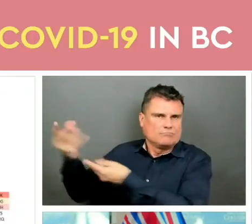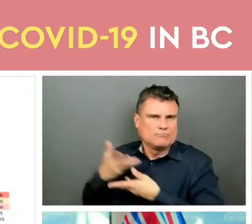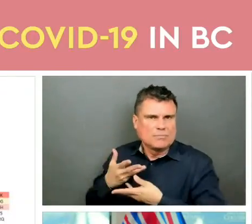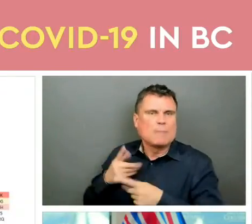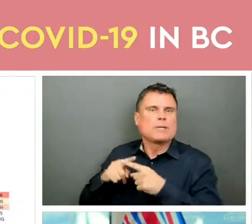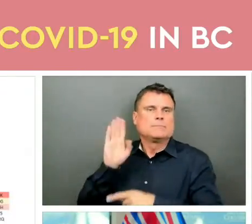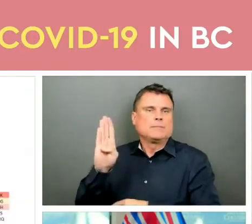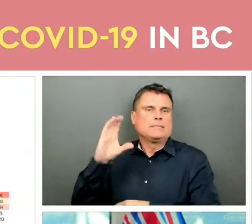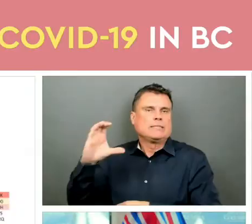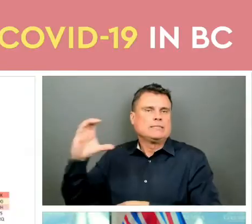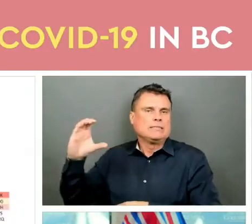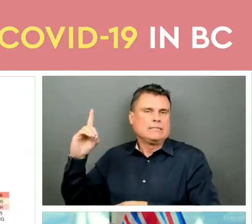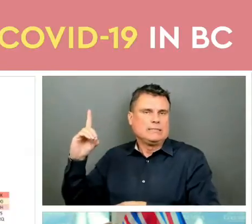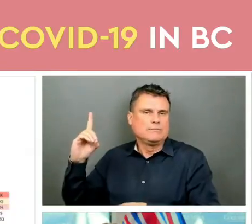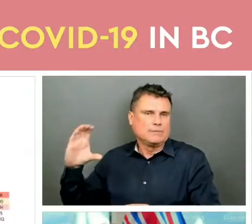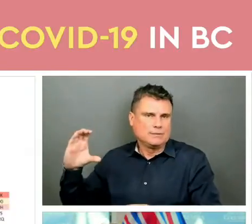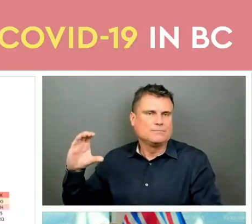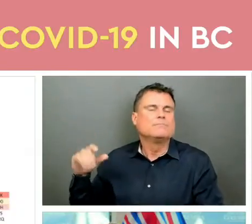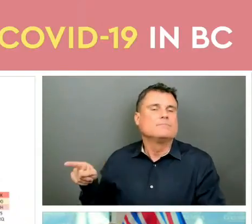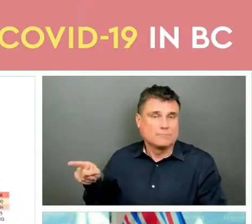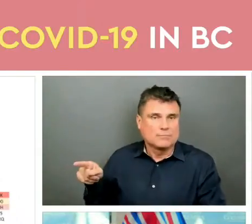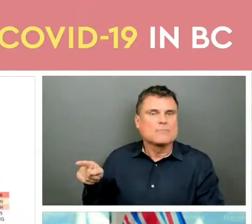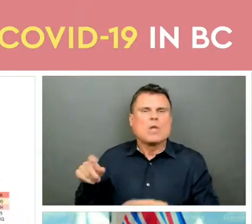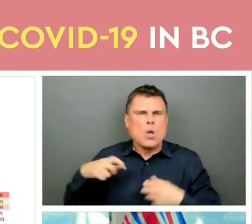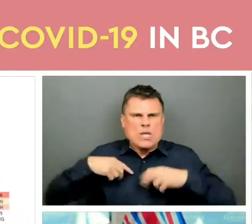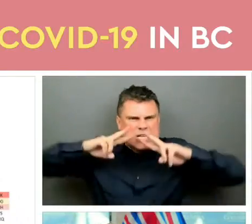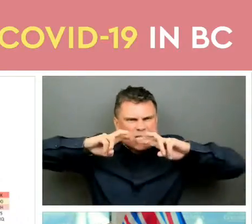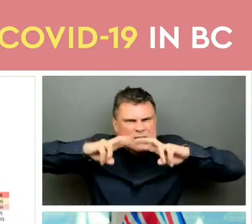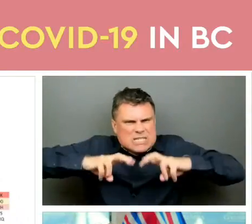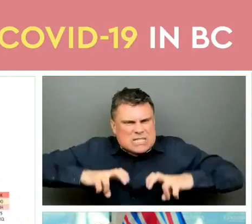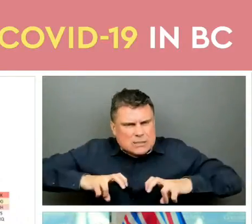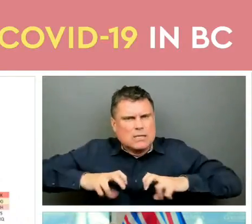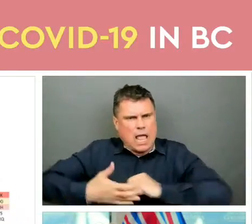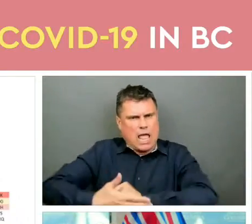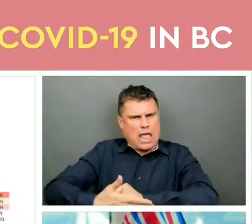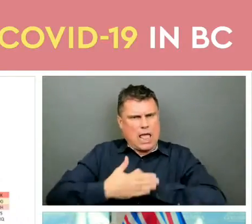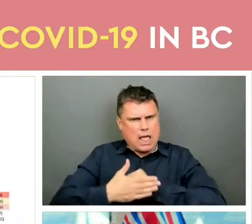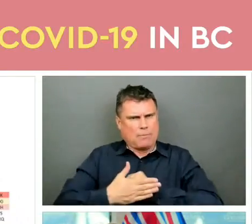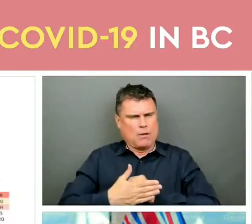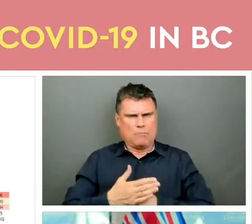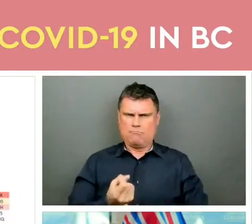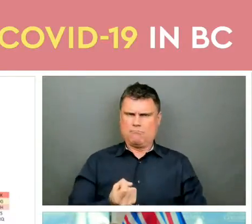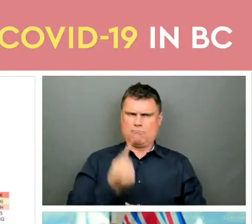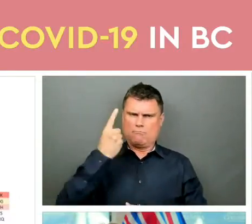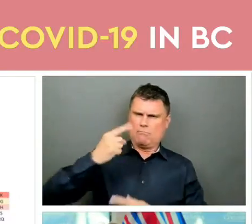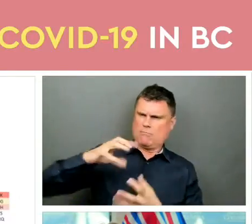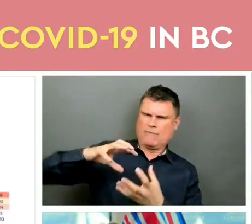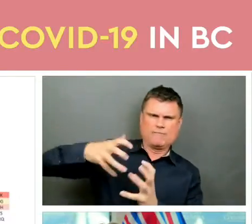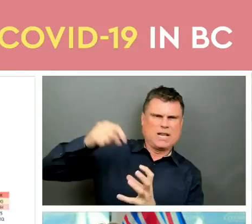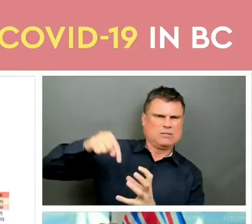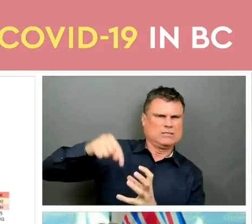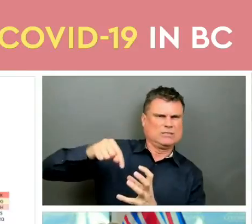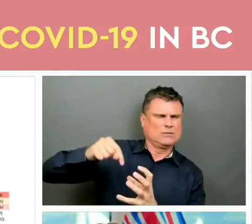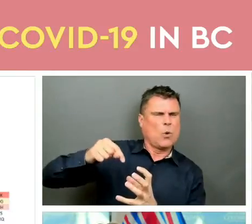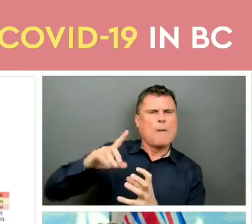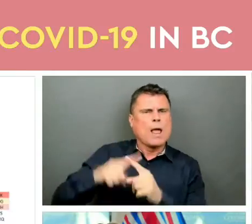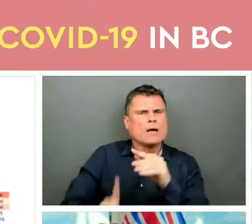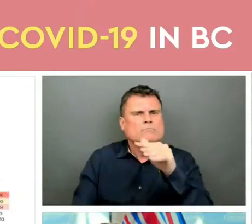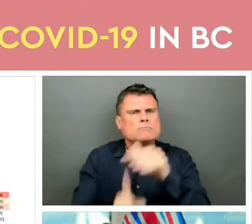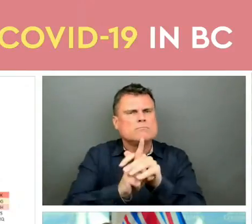over time. transmissible viruss. And we will have a proportion sequence for continued surveillance over time so we know